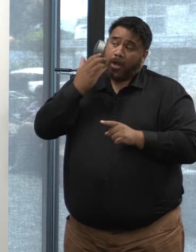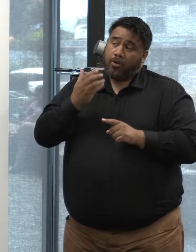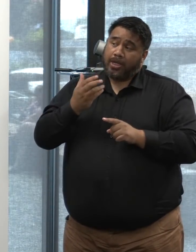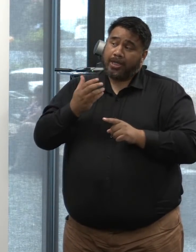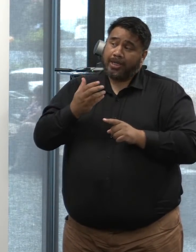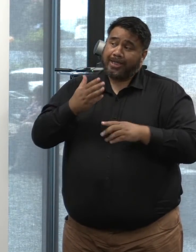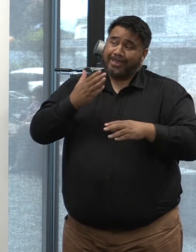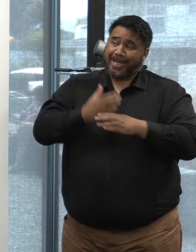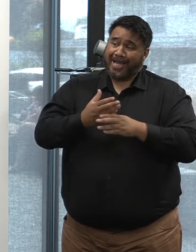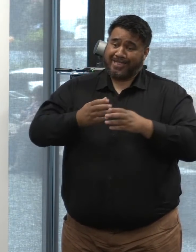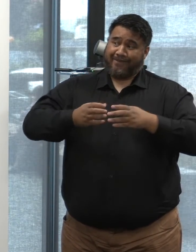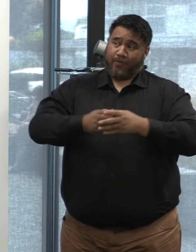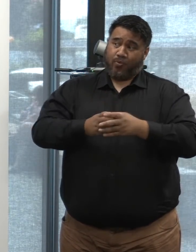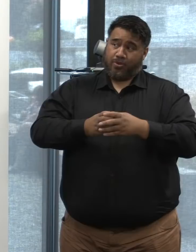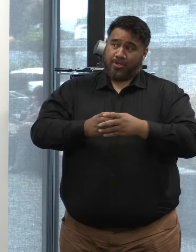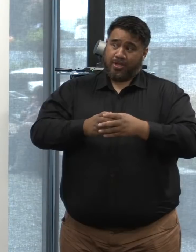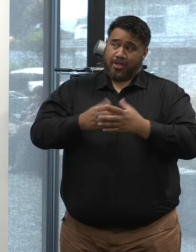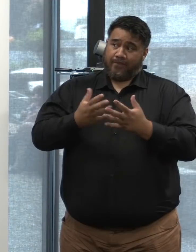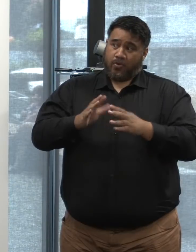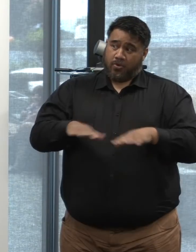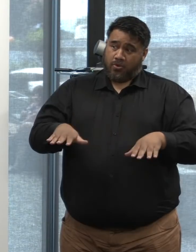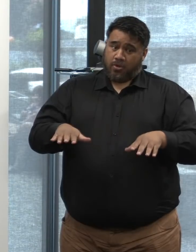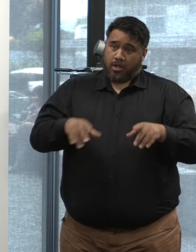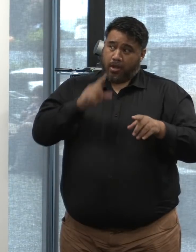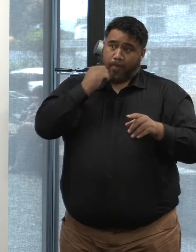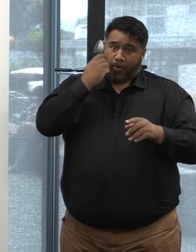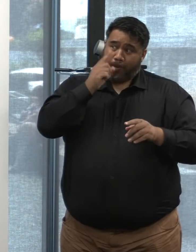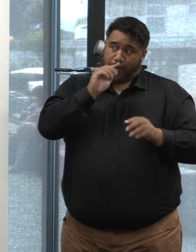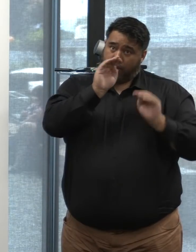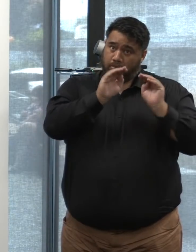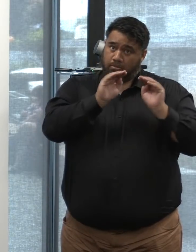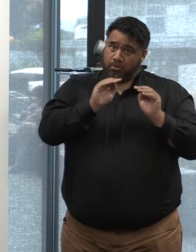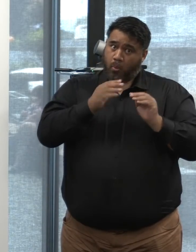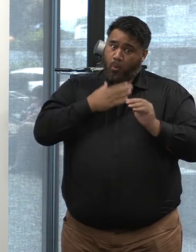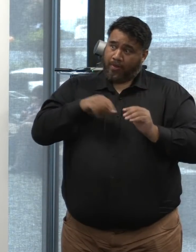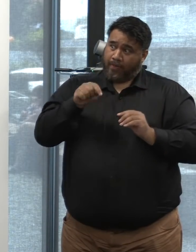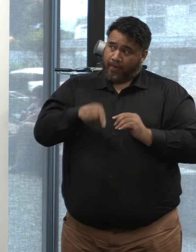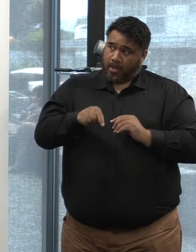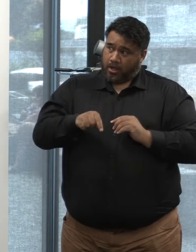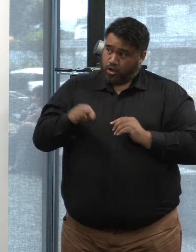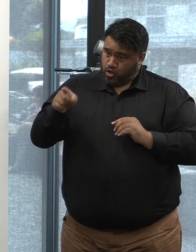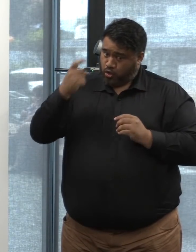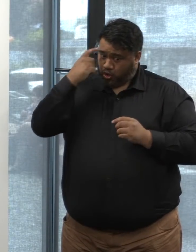and designing the program and